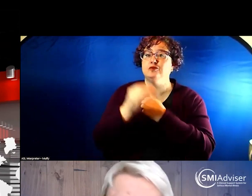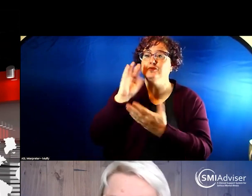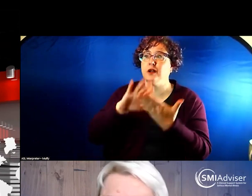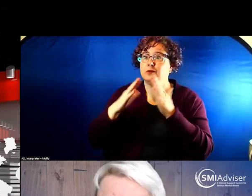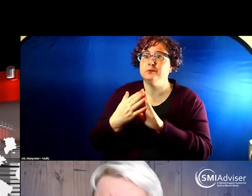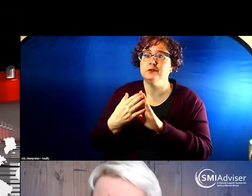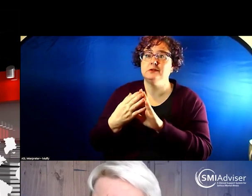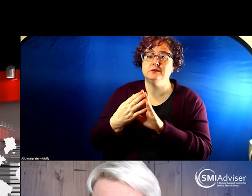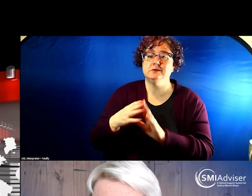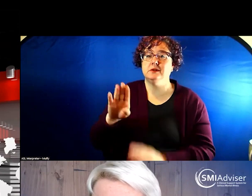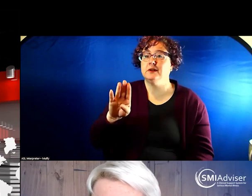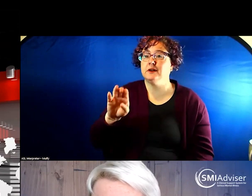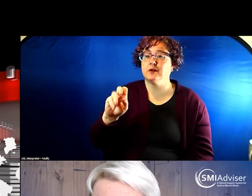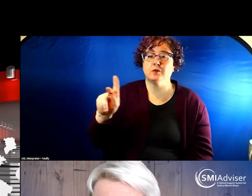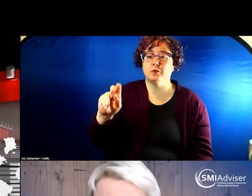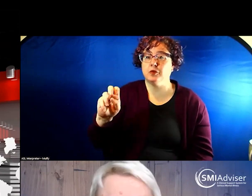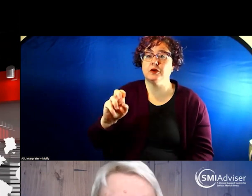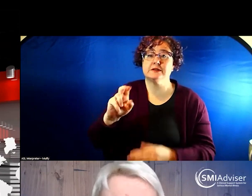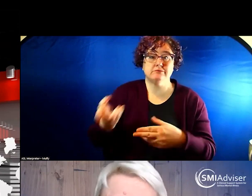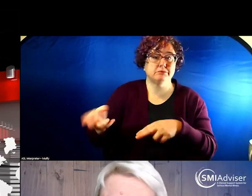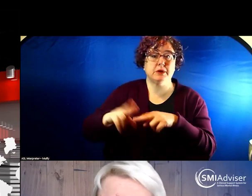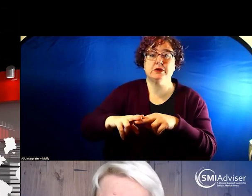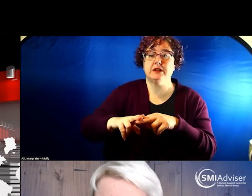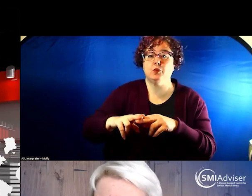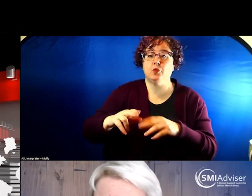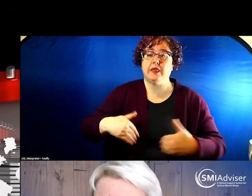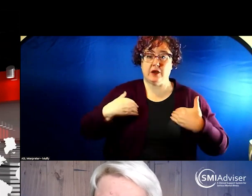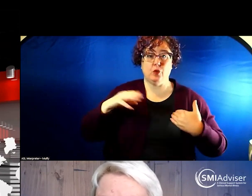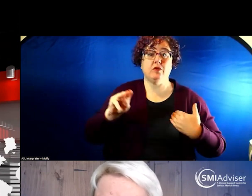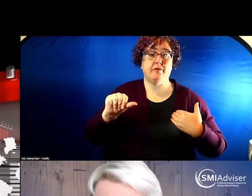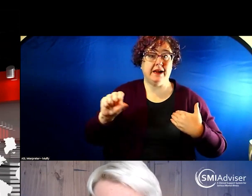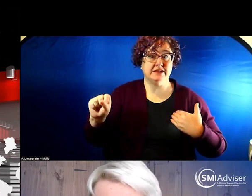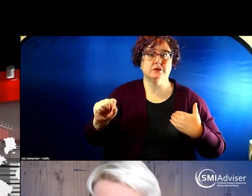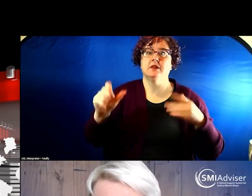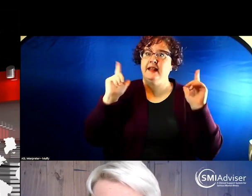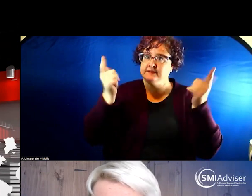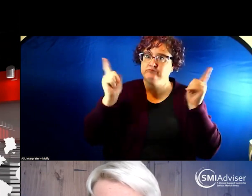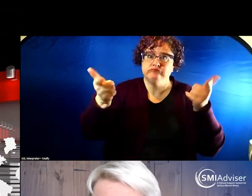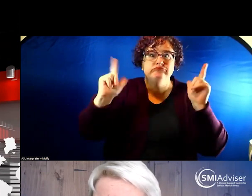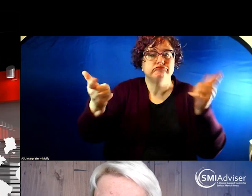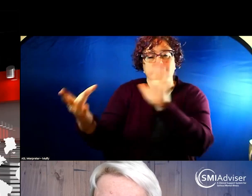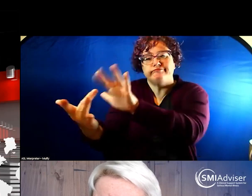BROOKE WITH THE YOUTH IN MASSACHUSETTS. LET'S KEEP GOING FORWARD AND REACHING OUT TO THE COMMUNITIES AND BRINGING